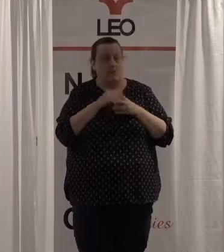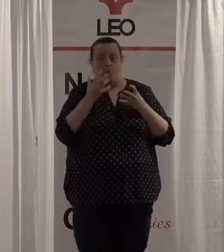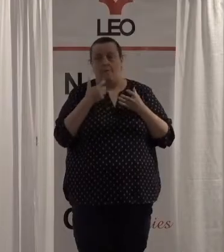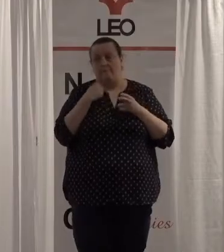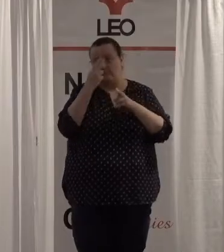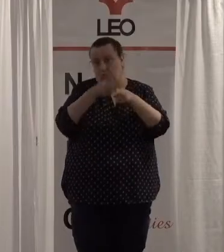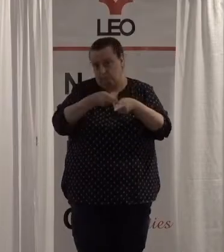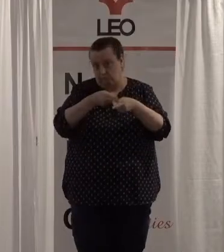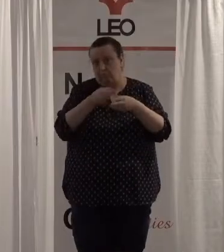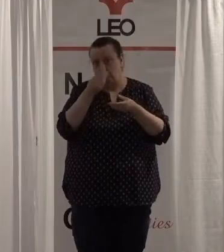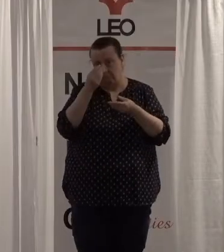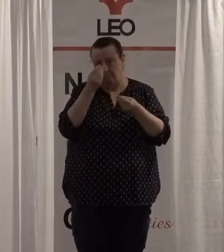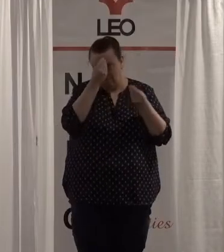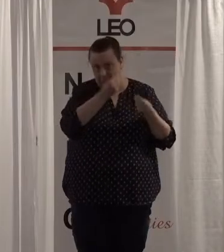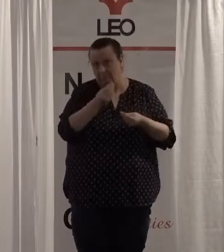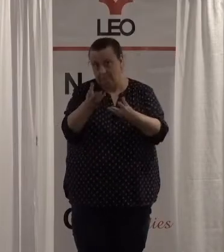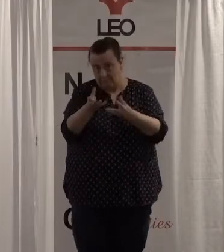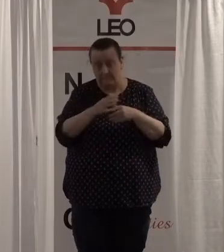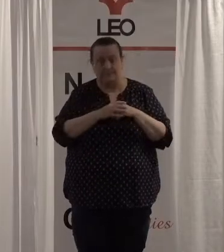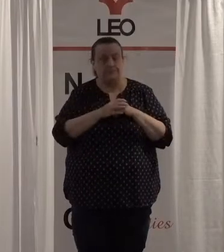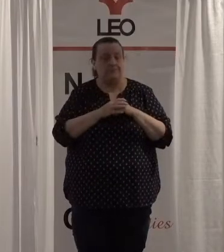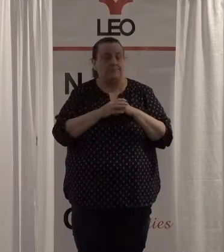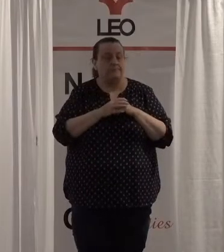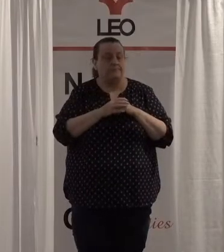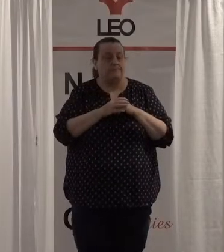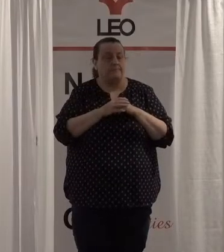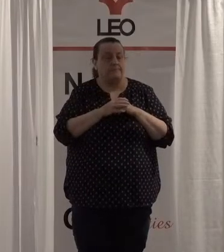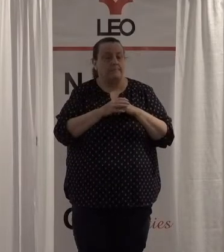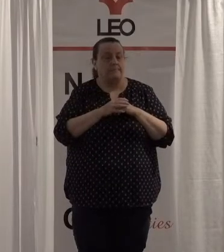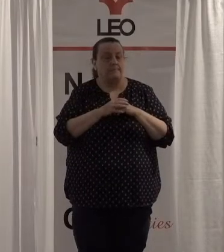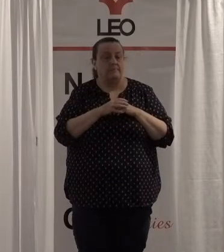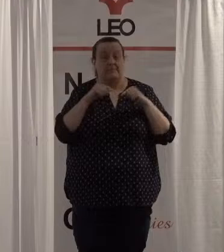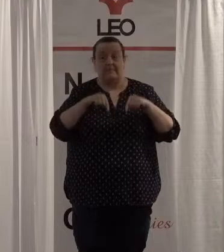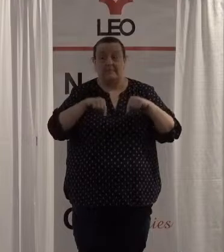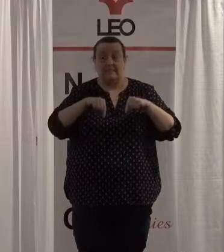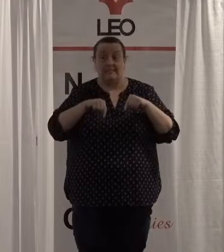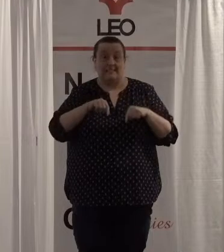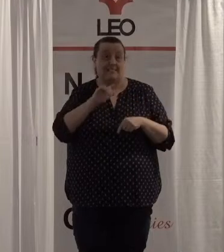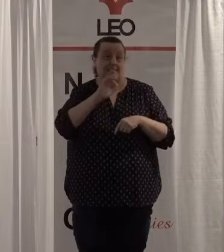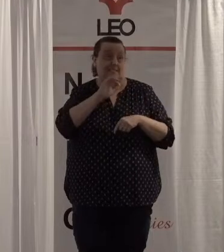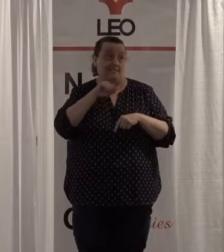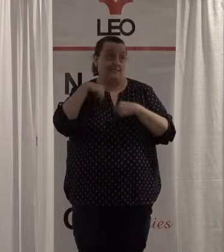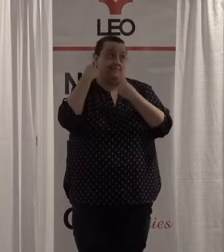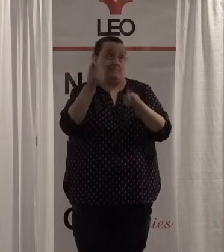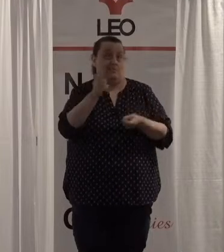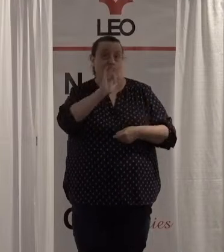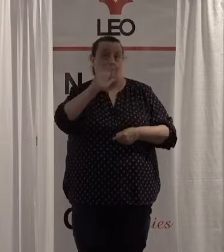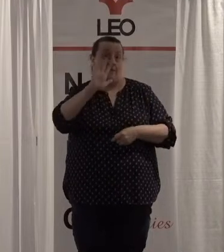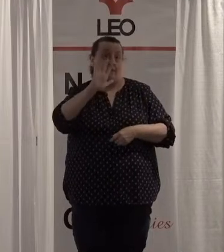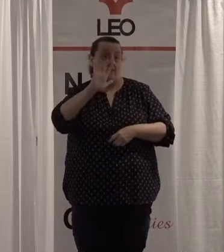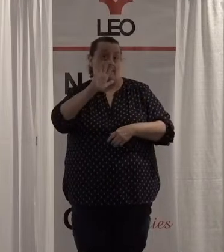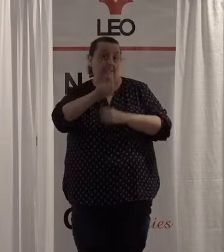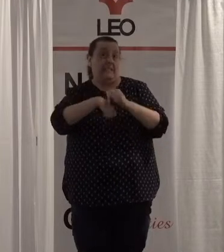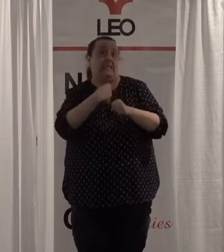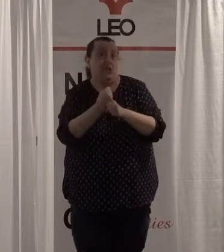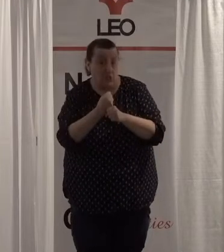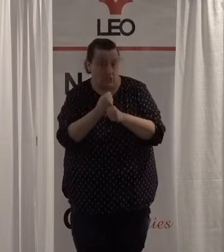ONE OF THE THINGS SHE WANTED TO MENTION WAS THAT THIS IS ACTUALLY OUR 25TH YEAR PARTICIPATING THIS THIS EVENT.